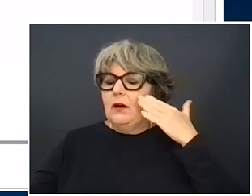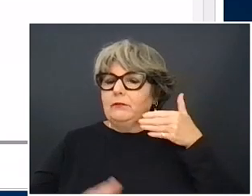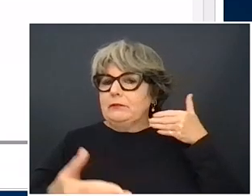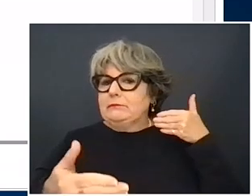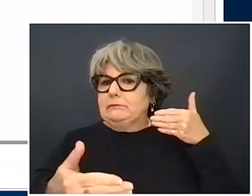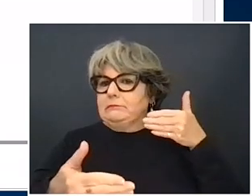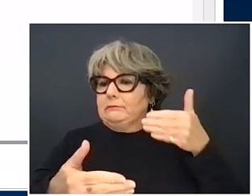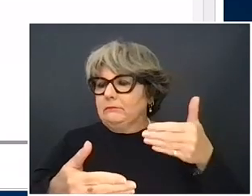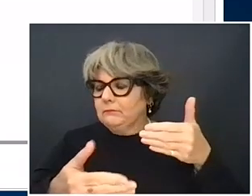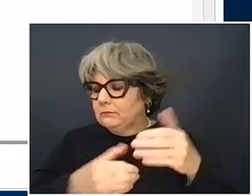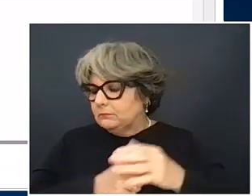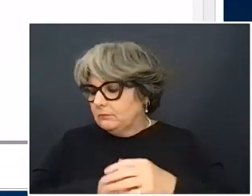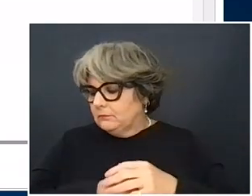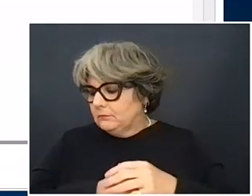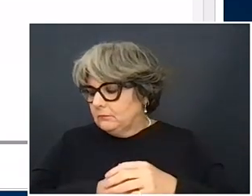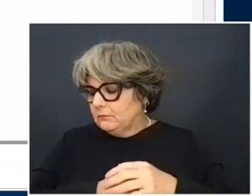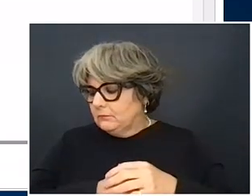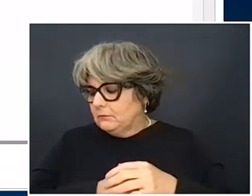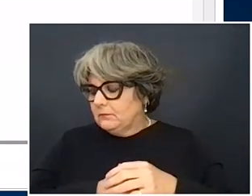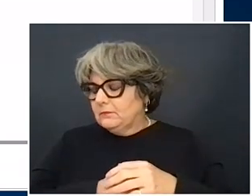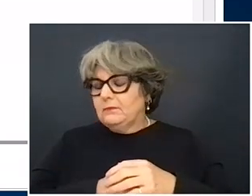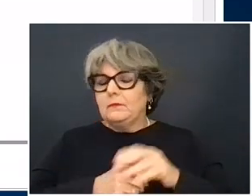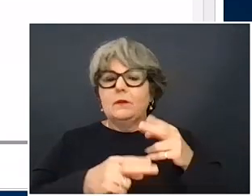know, teach out plans, teach out